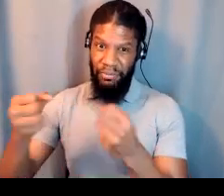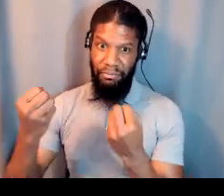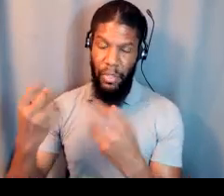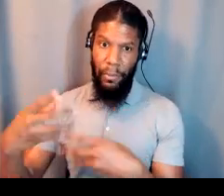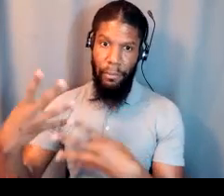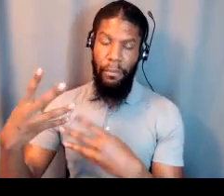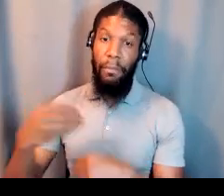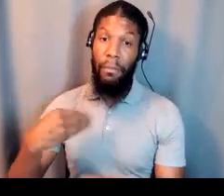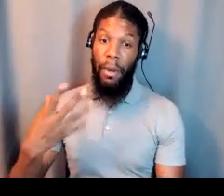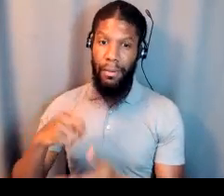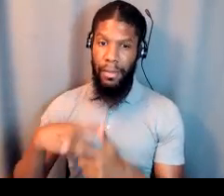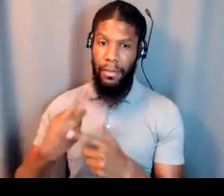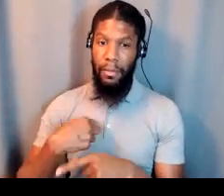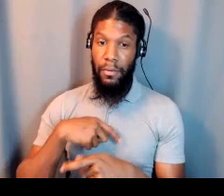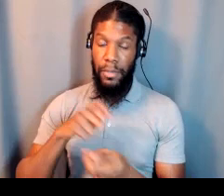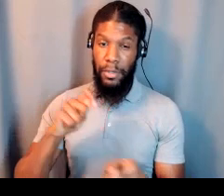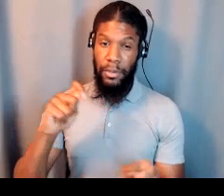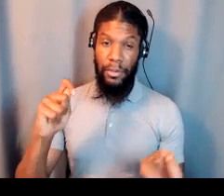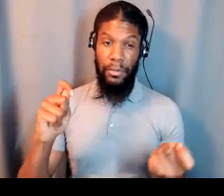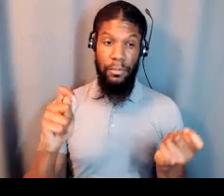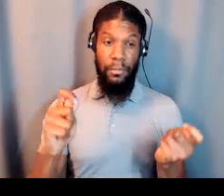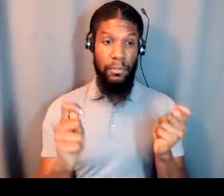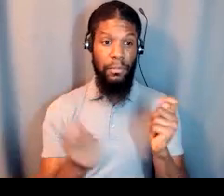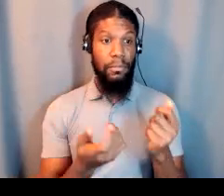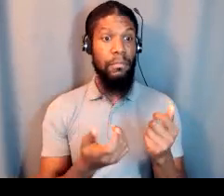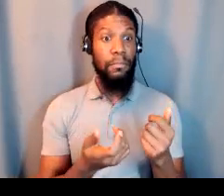students just to serving as we downward expanded to